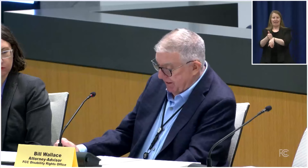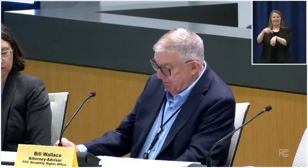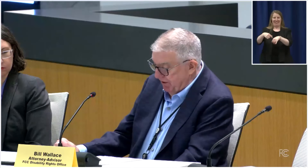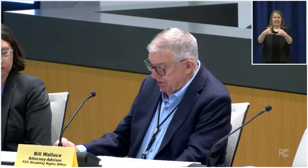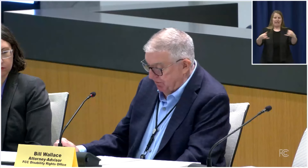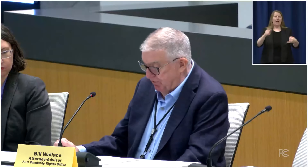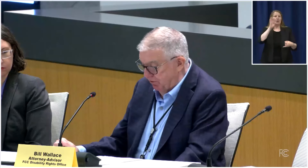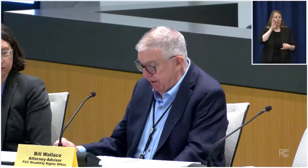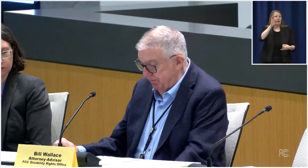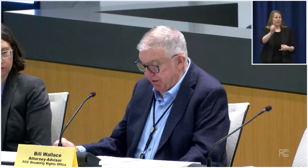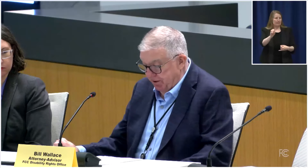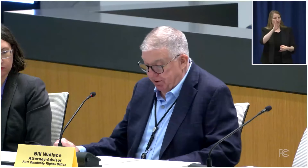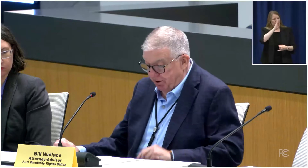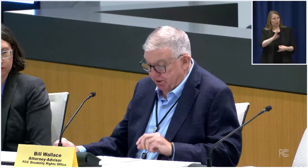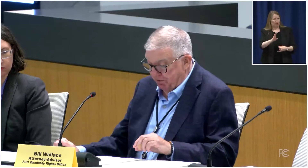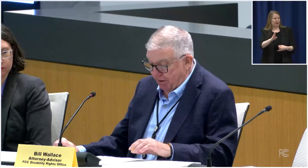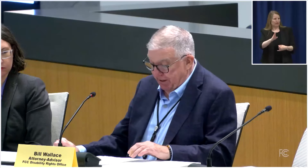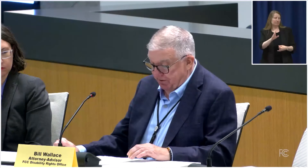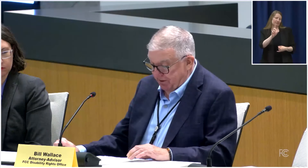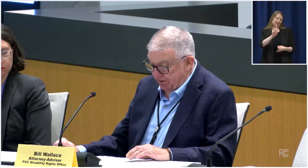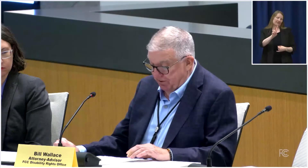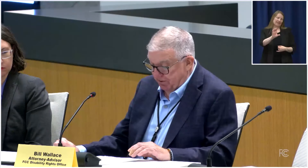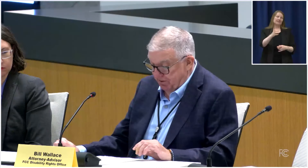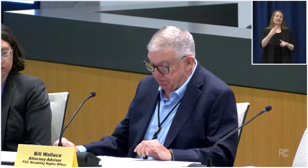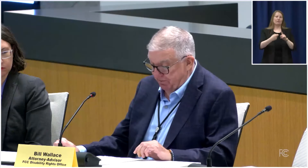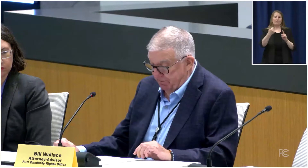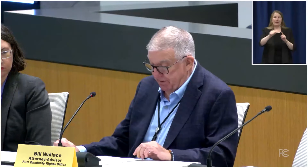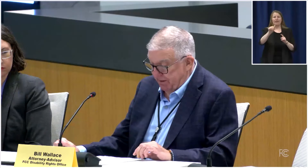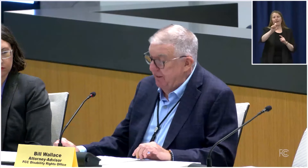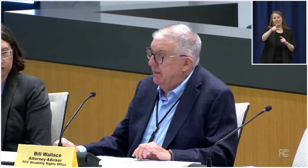ENTITY'S PREMISES. THE NUMBERS OF ALL VRS USES